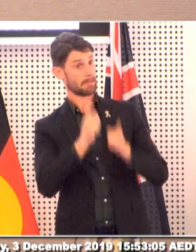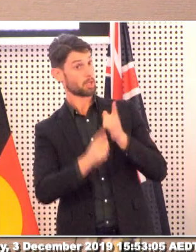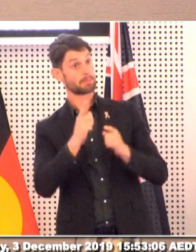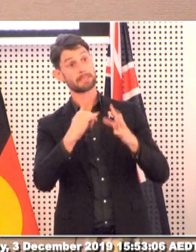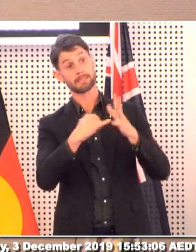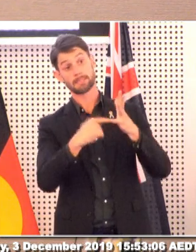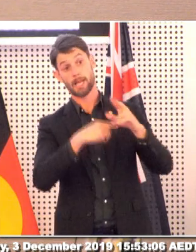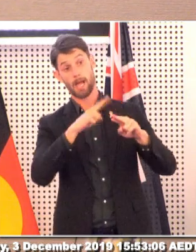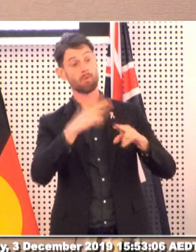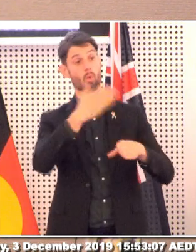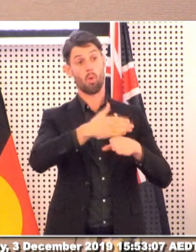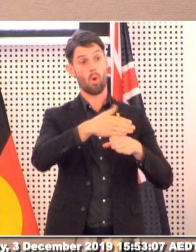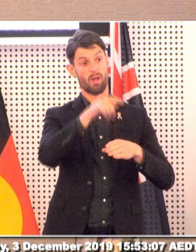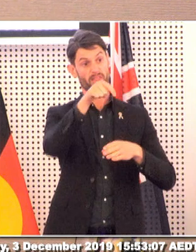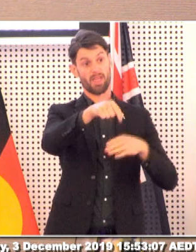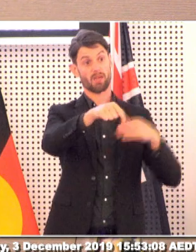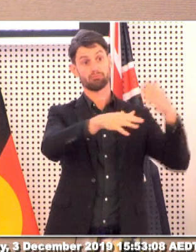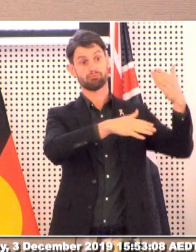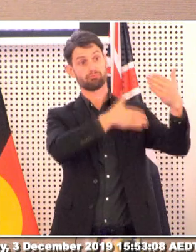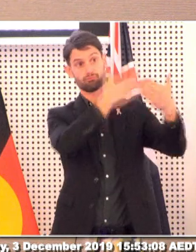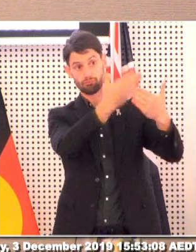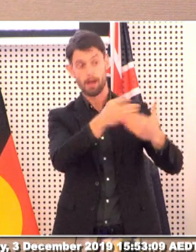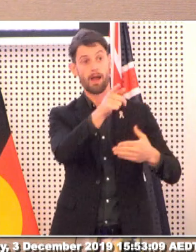number of years and there has been a relationship built up between the CVs and